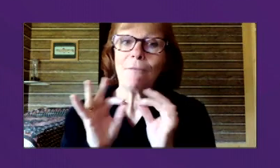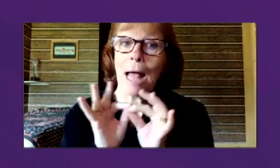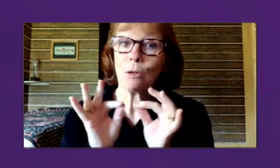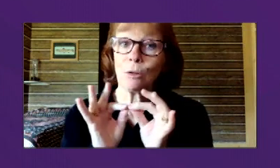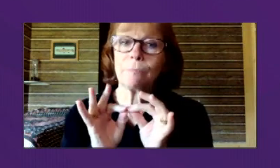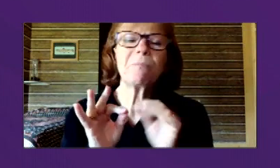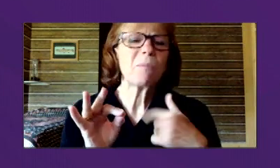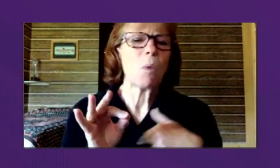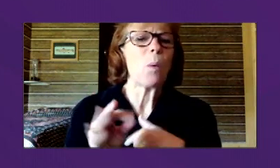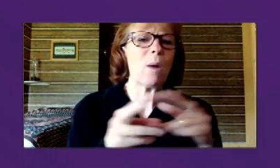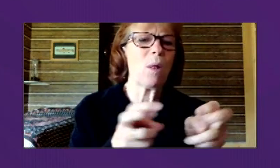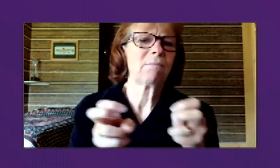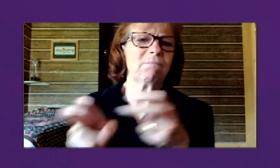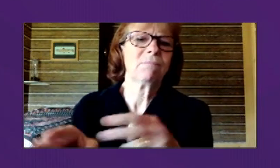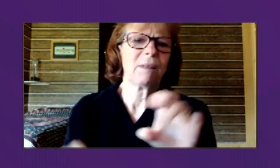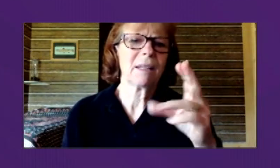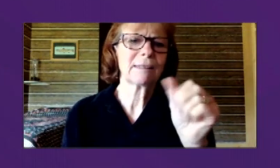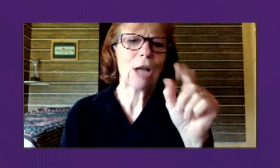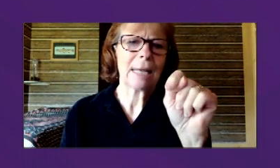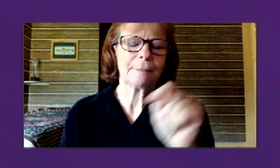Next slide, please. ADRIENNE SMITH: